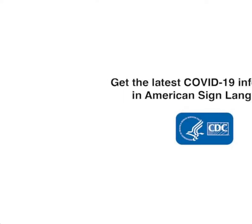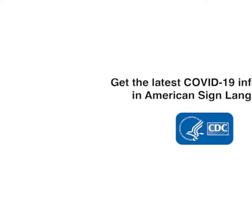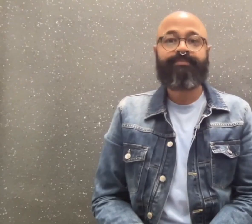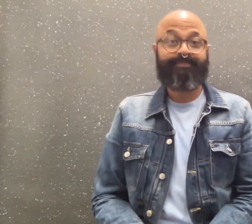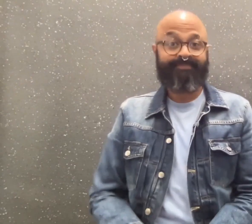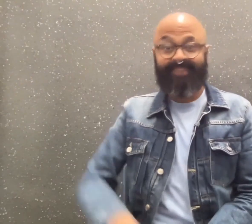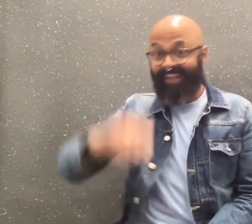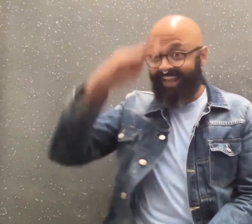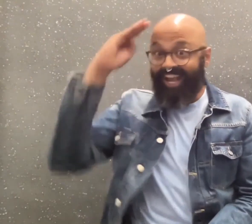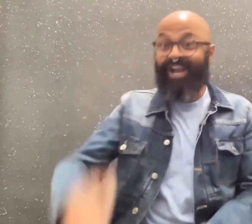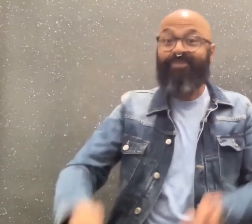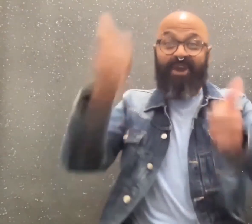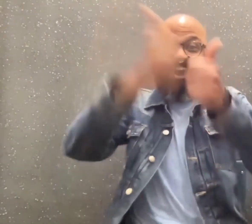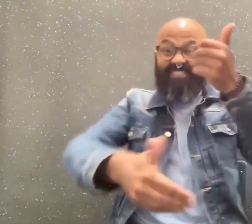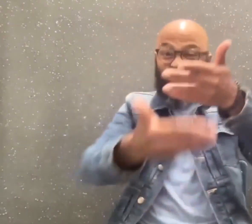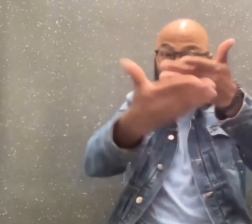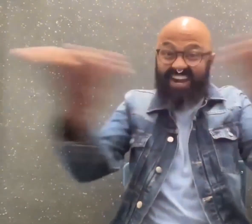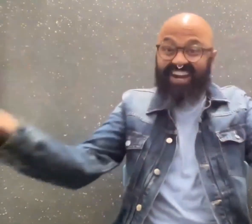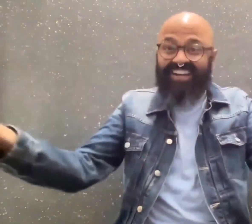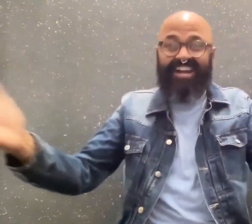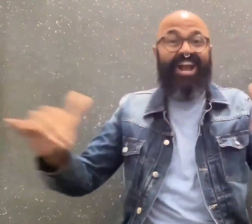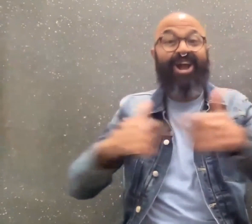Hello everyone. How are you doing?